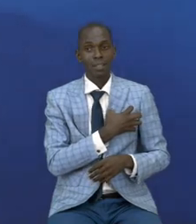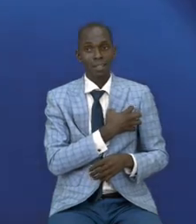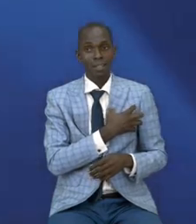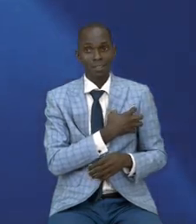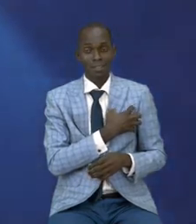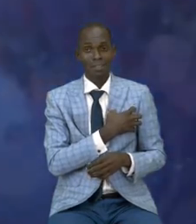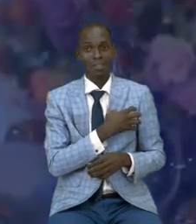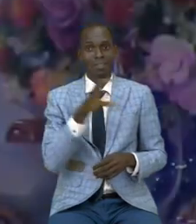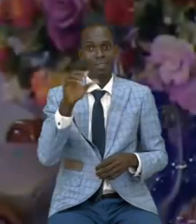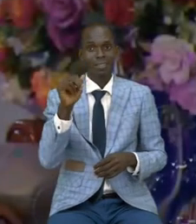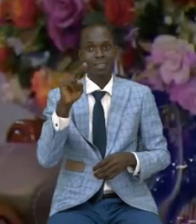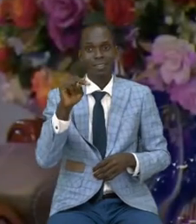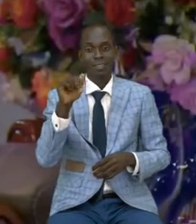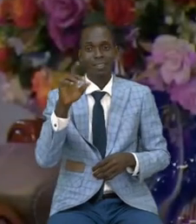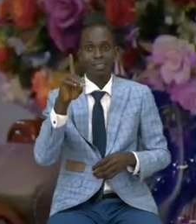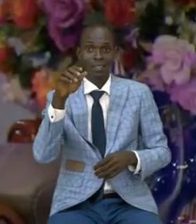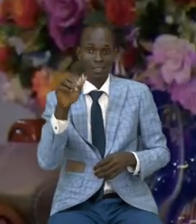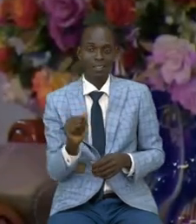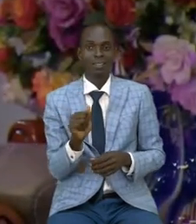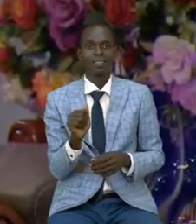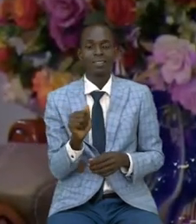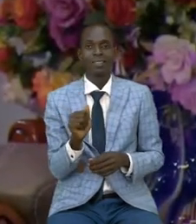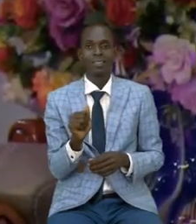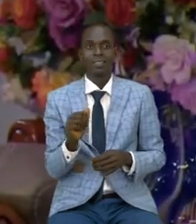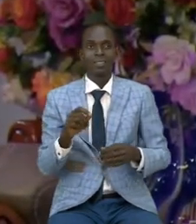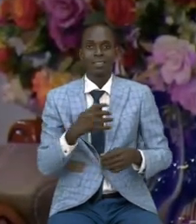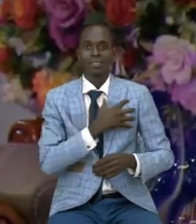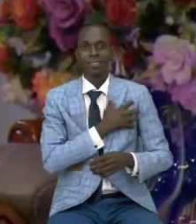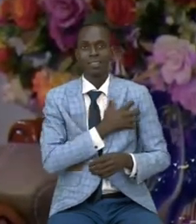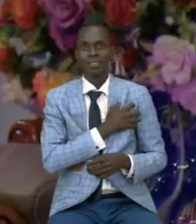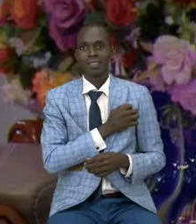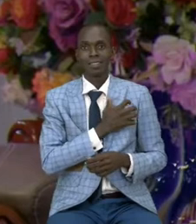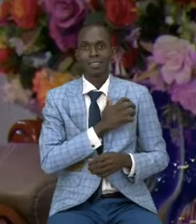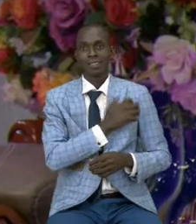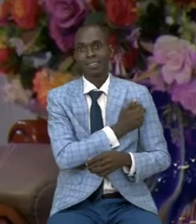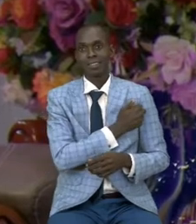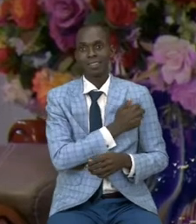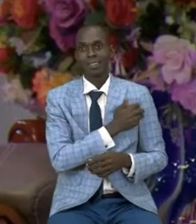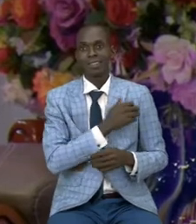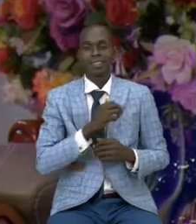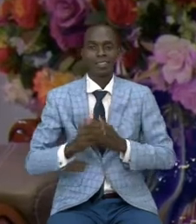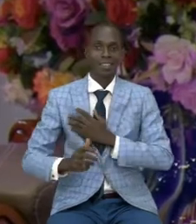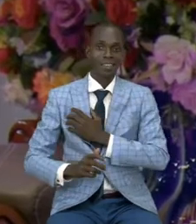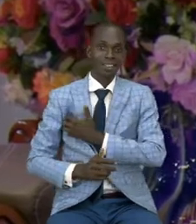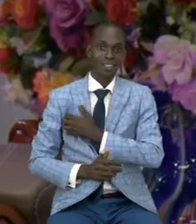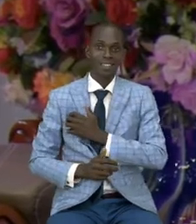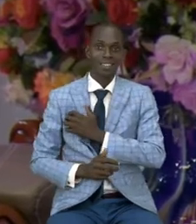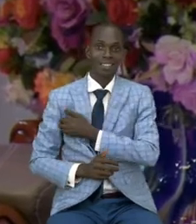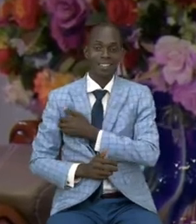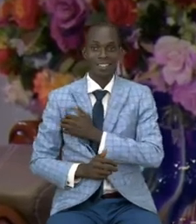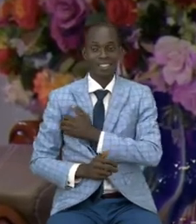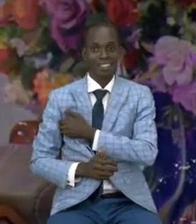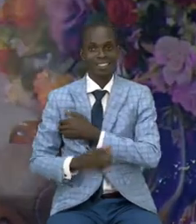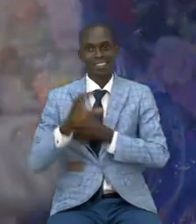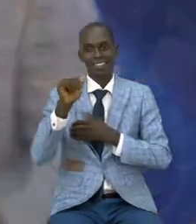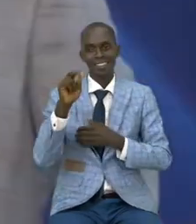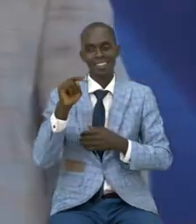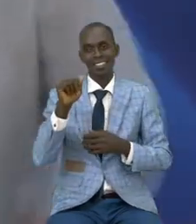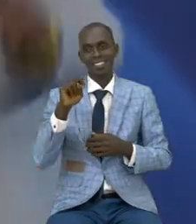alpha location you get in the plane you stop you entrance it then you move all the way to canada